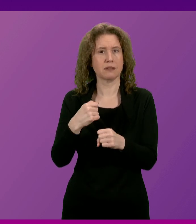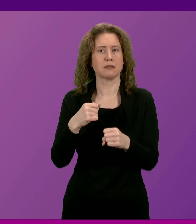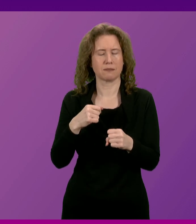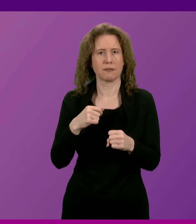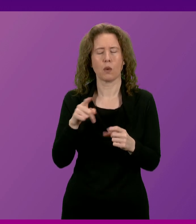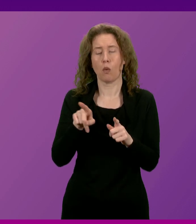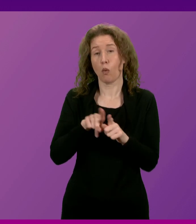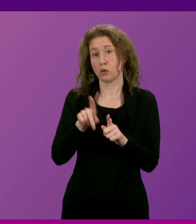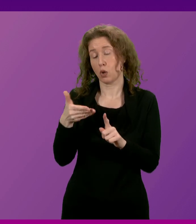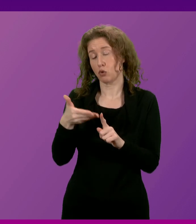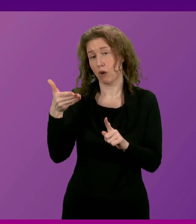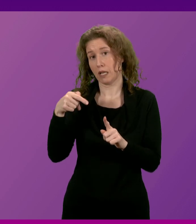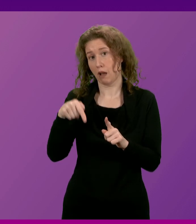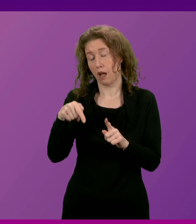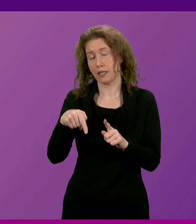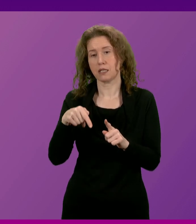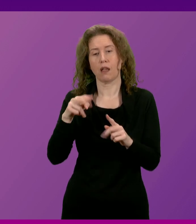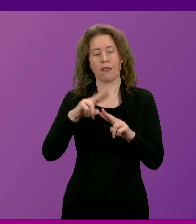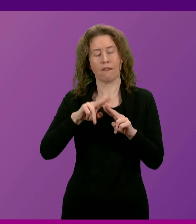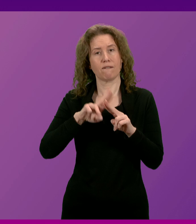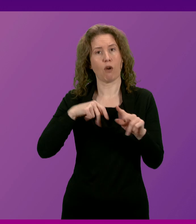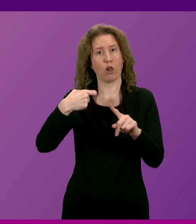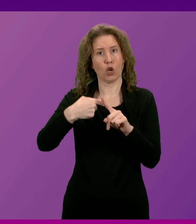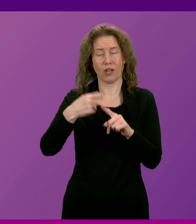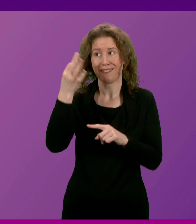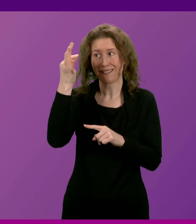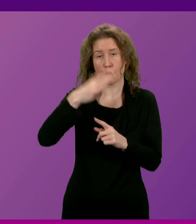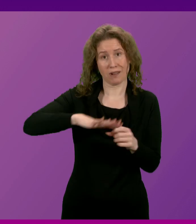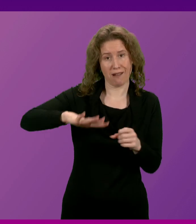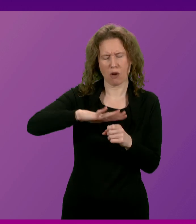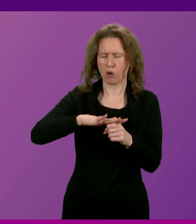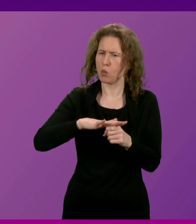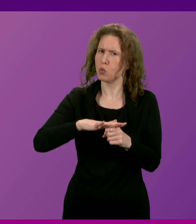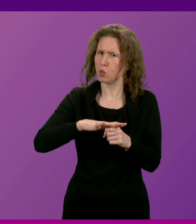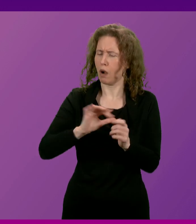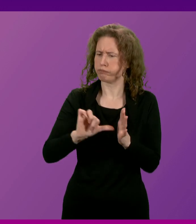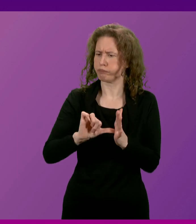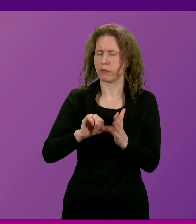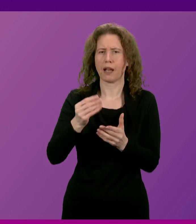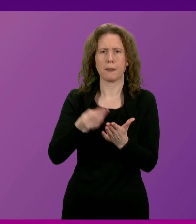recognise that the Falkirk Council district is facing significant economic challenges as